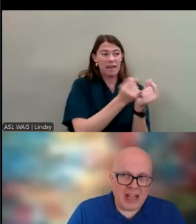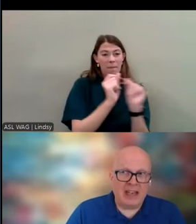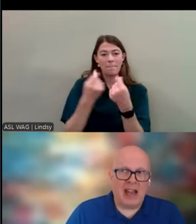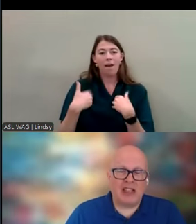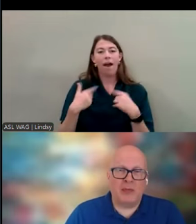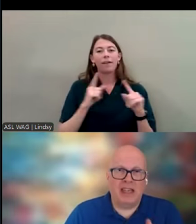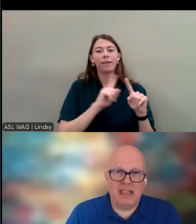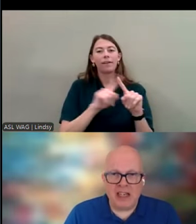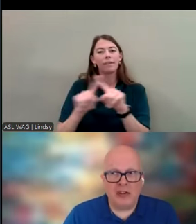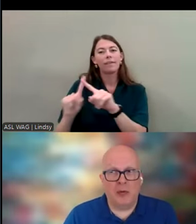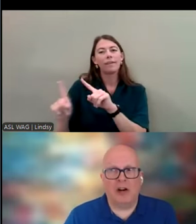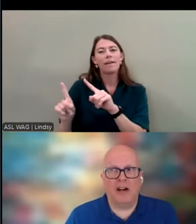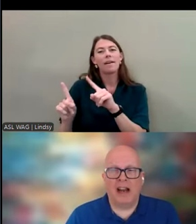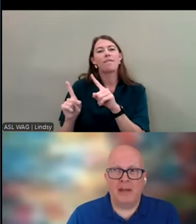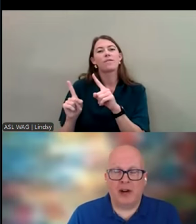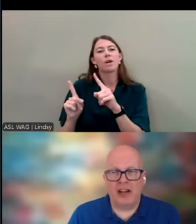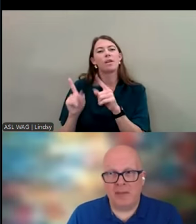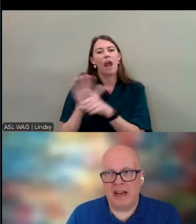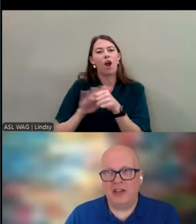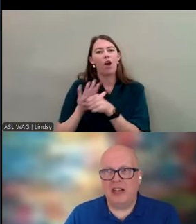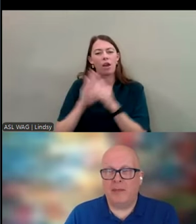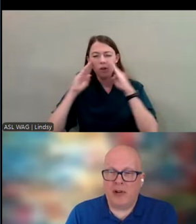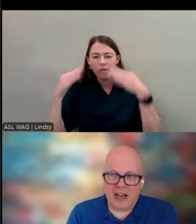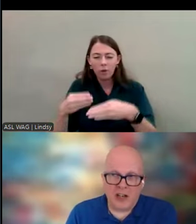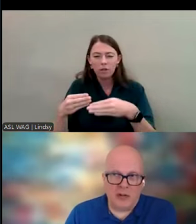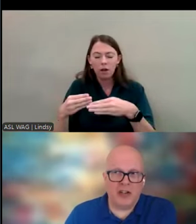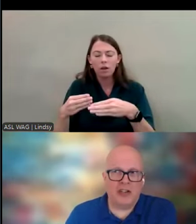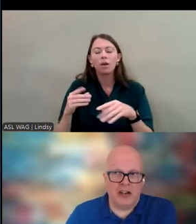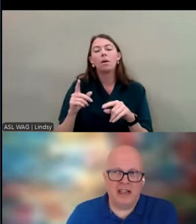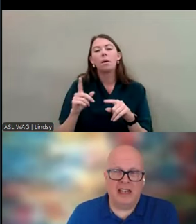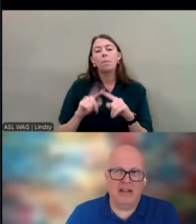But as we continued to work and the project managers and product owners started to get